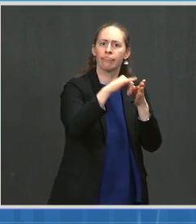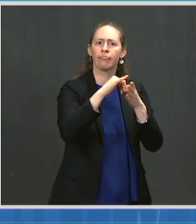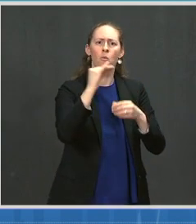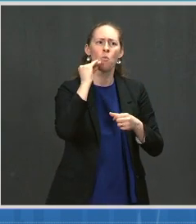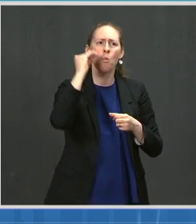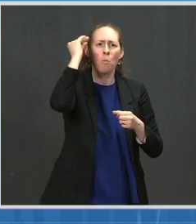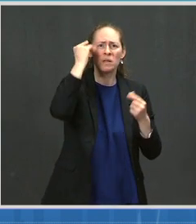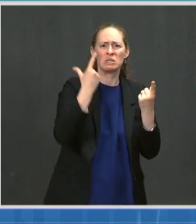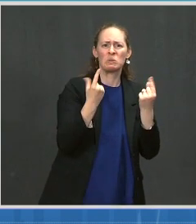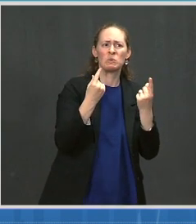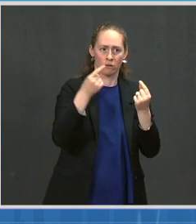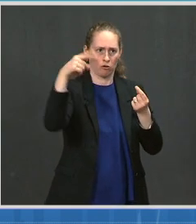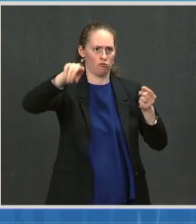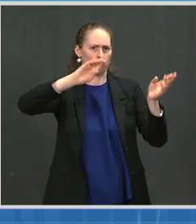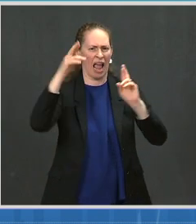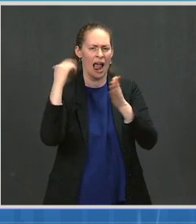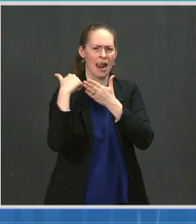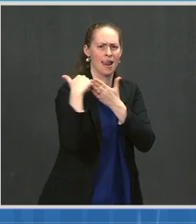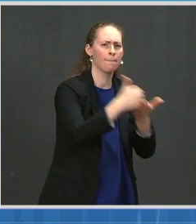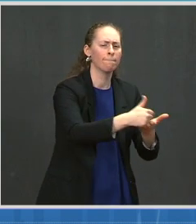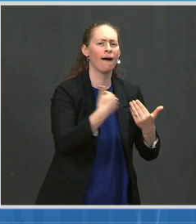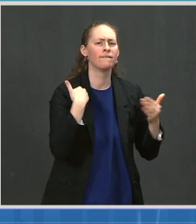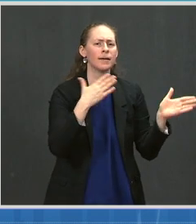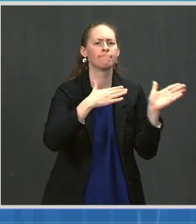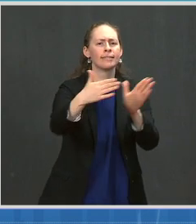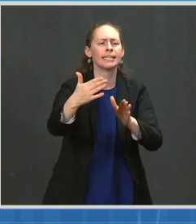Mr. Zients: Next question. Moderator: Let's go to Josh Wingrove of Bloomberg.